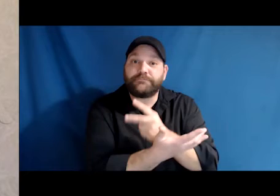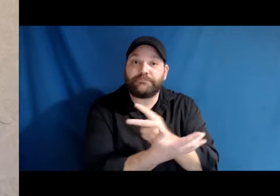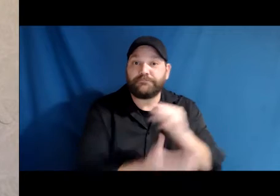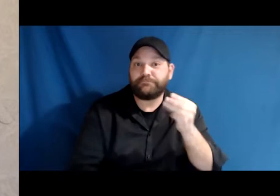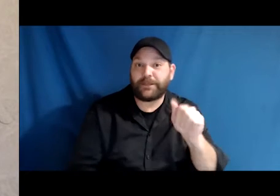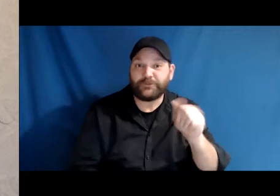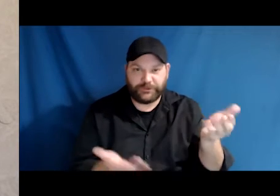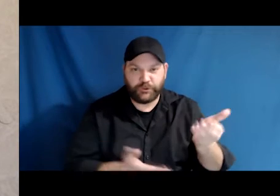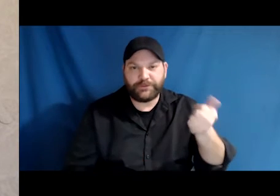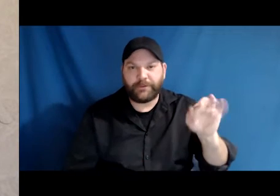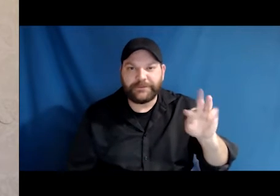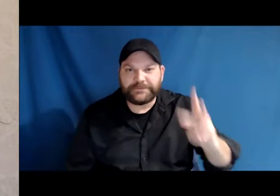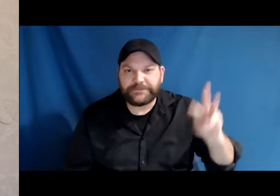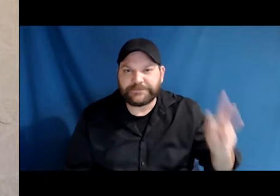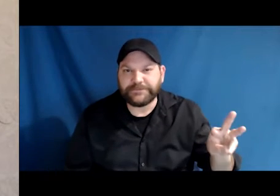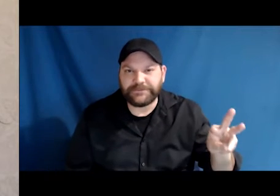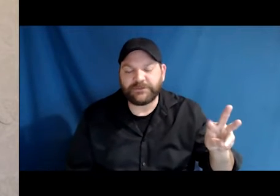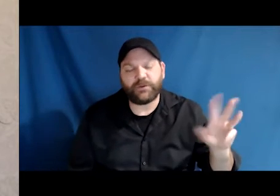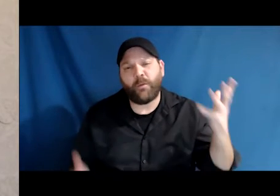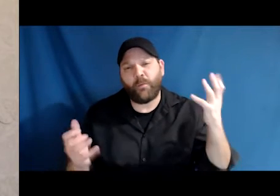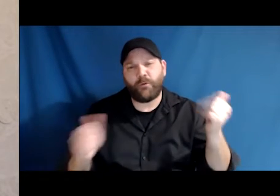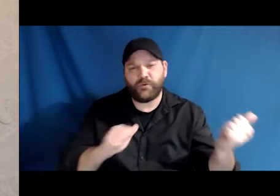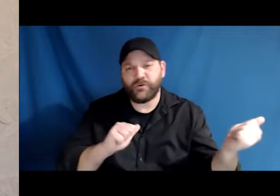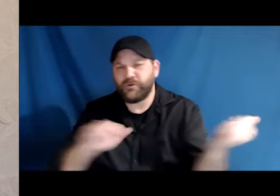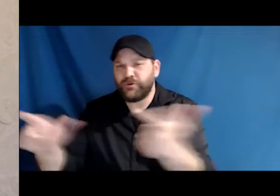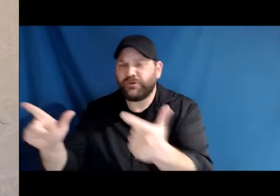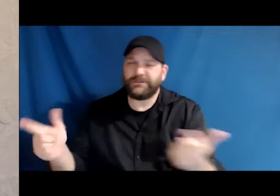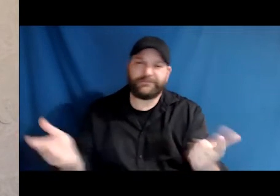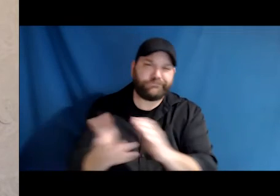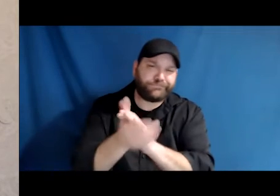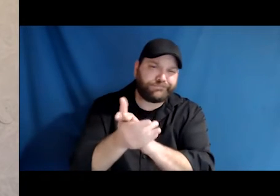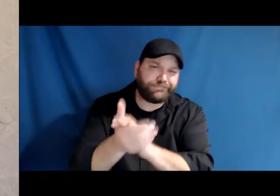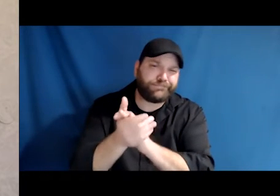So I want everybody to join me in giving a special congratulations to you, Bill.